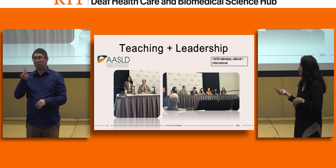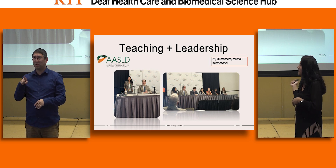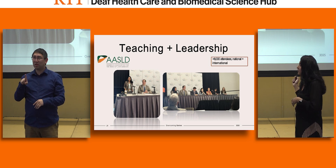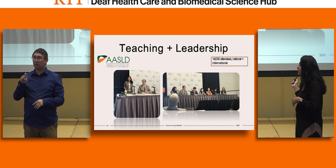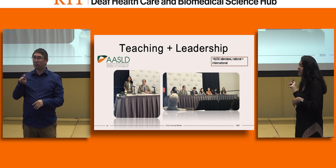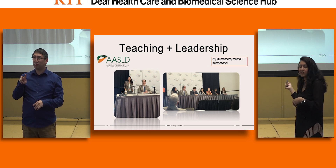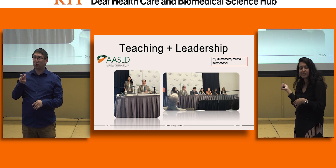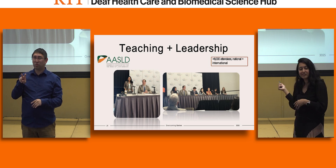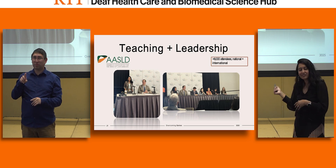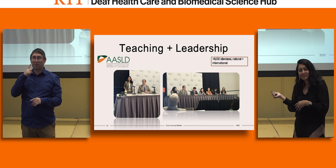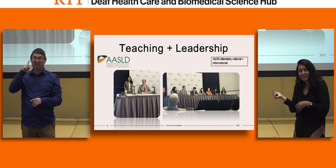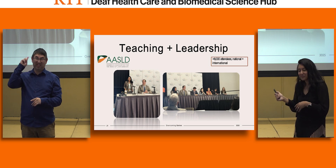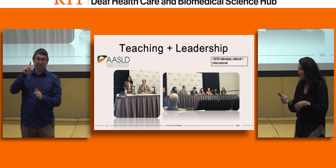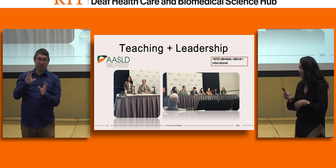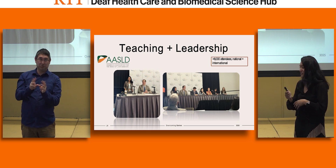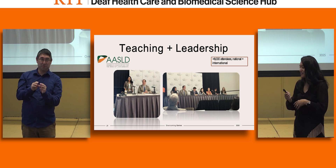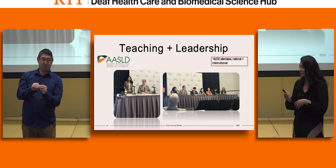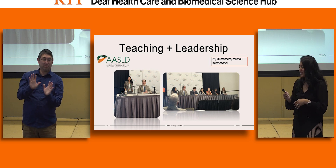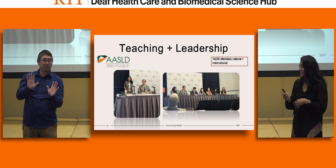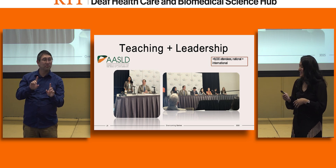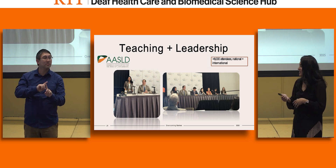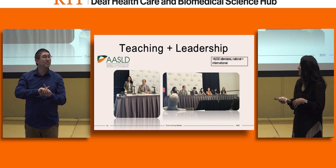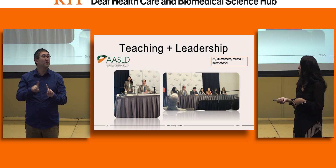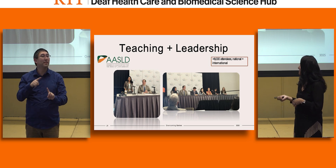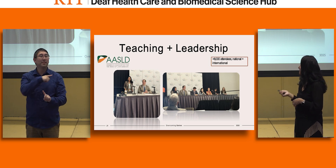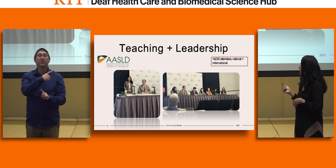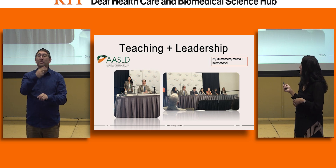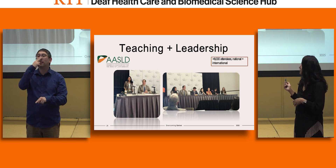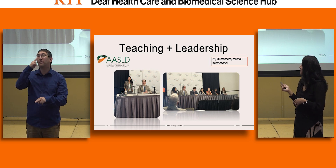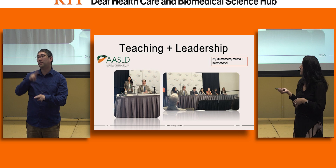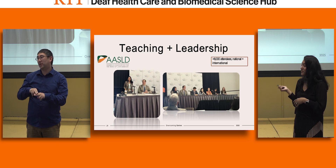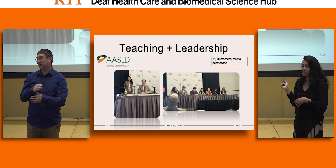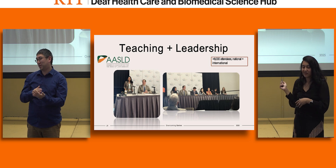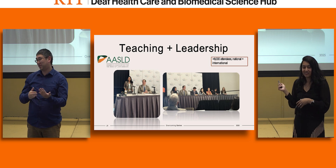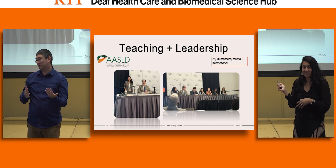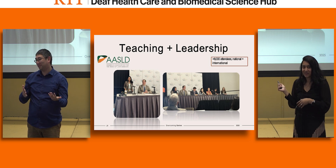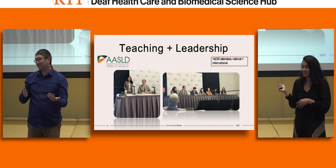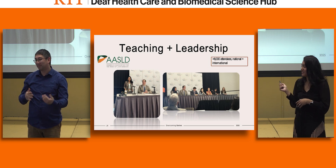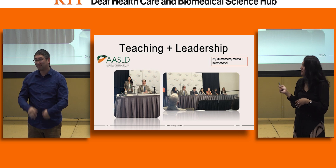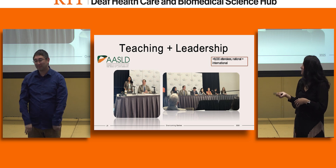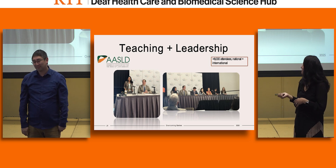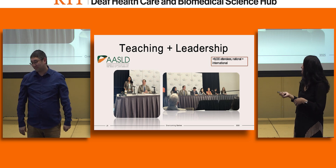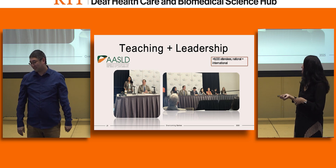I think only 100 or 200 came to this talk, but this is one of the fun parts of my job.